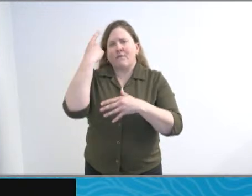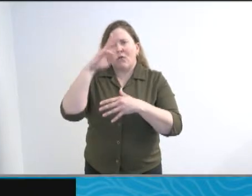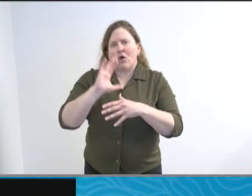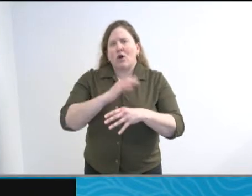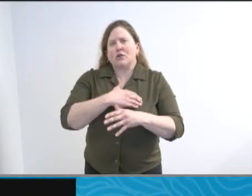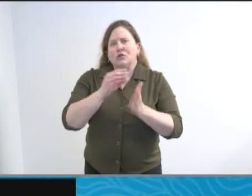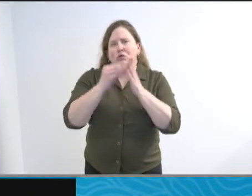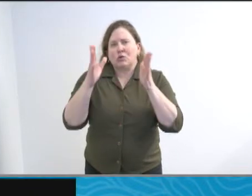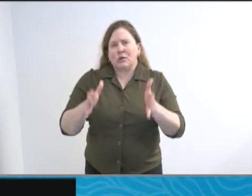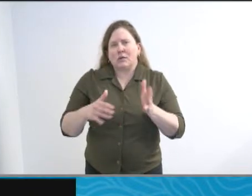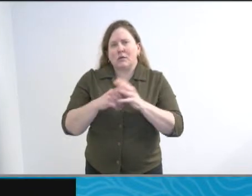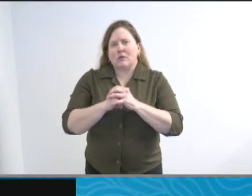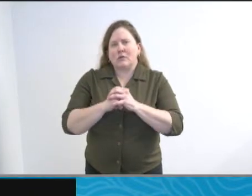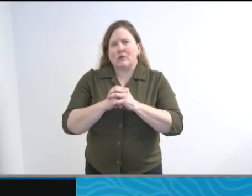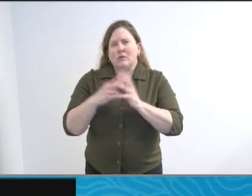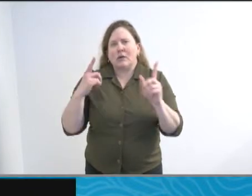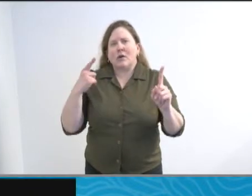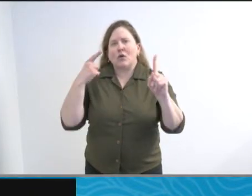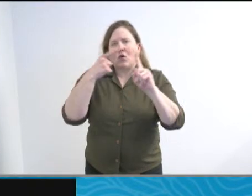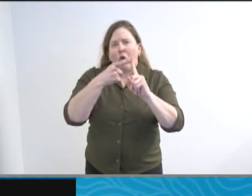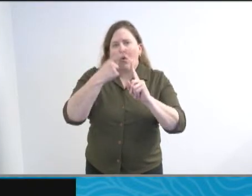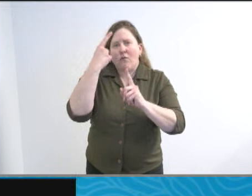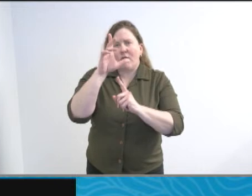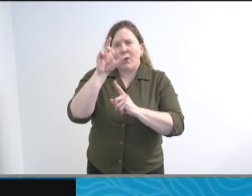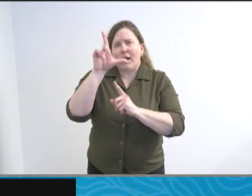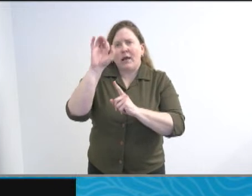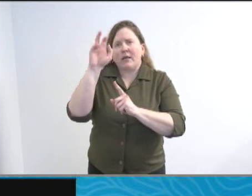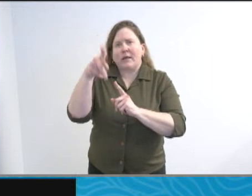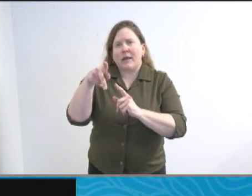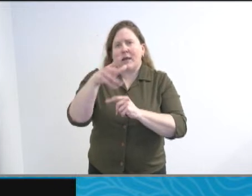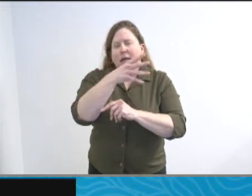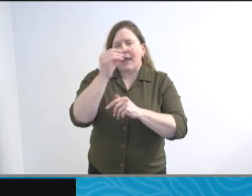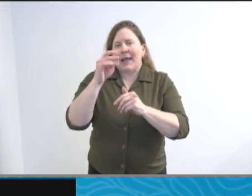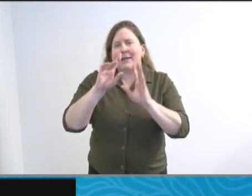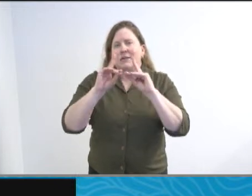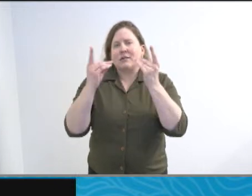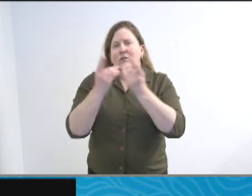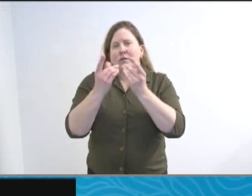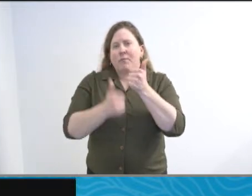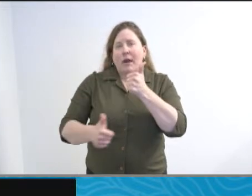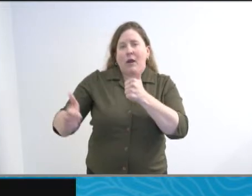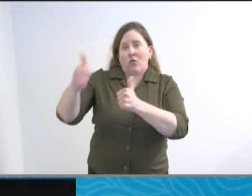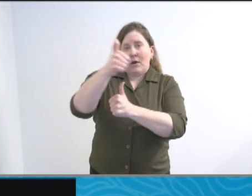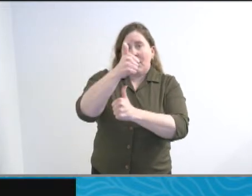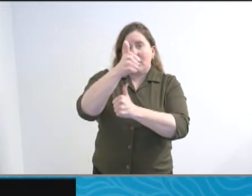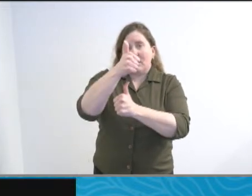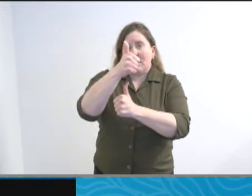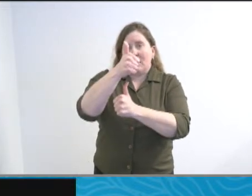And so our goal for the LCAP and any other district priorities is to ensure that we're providing actions